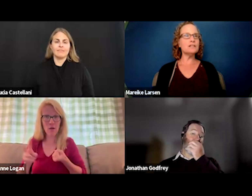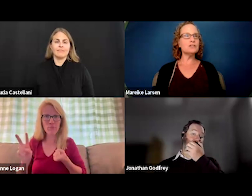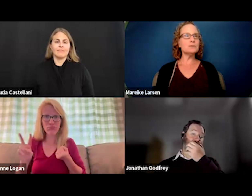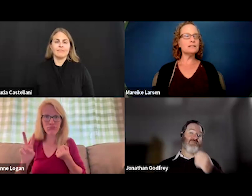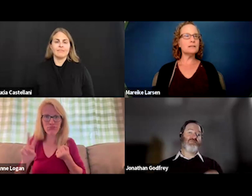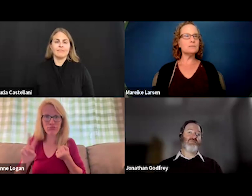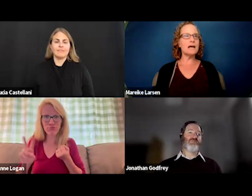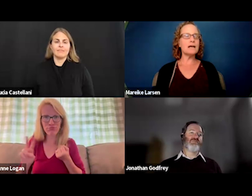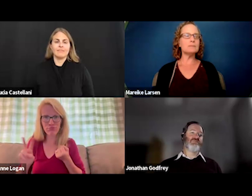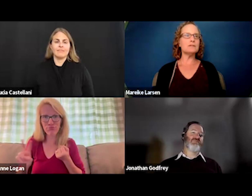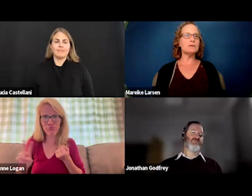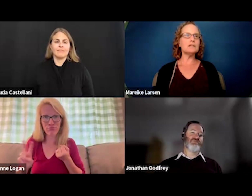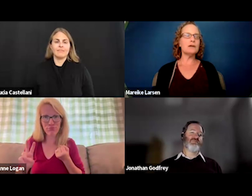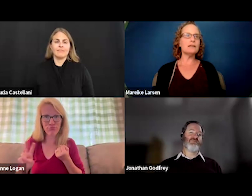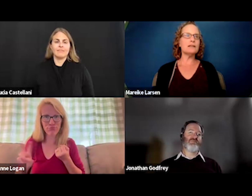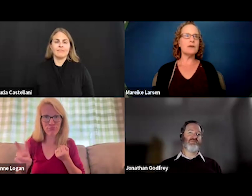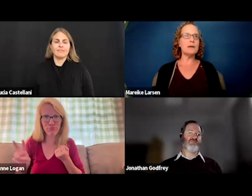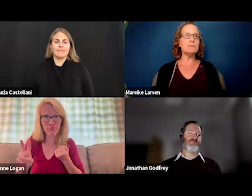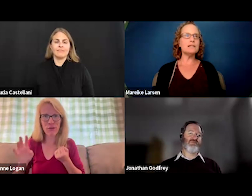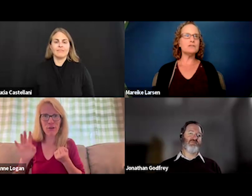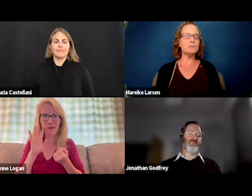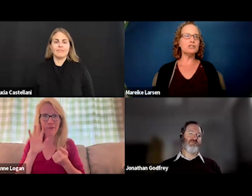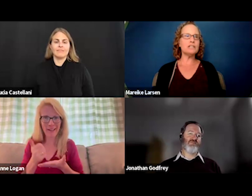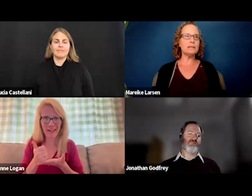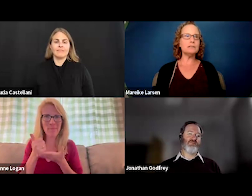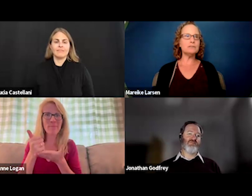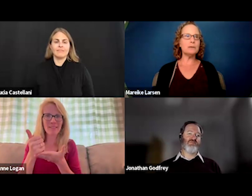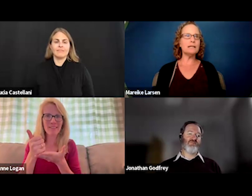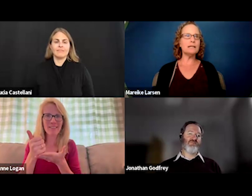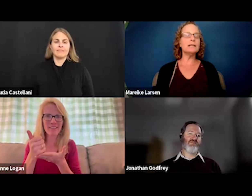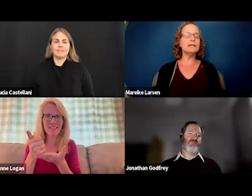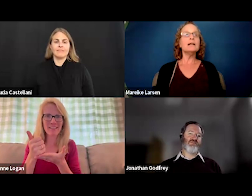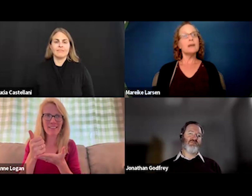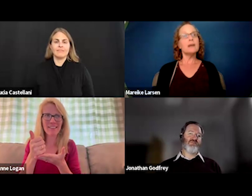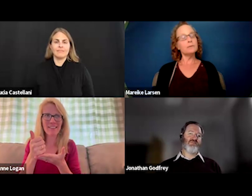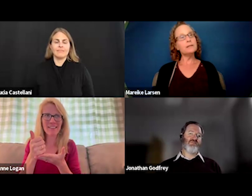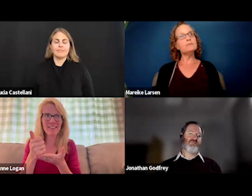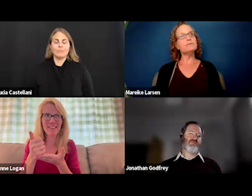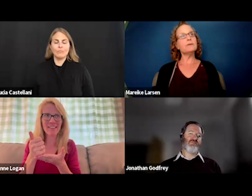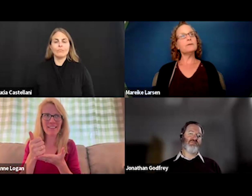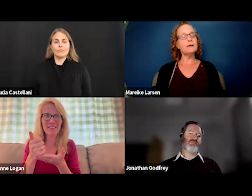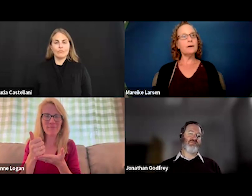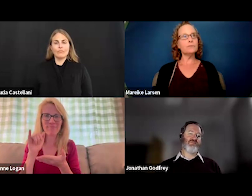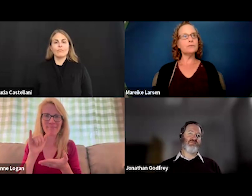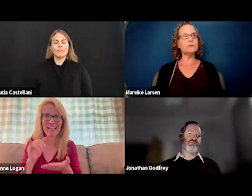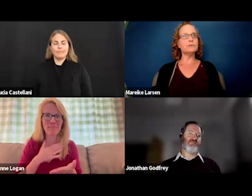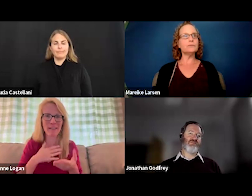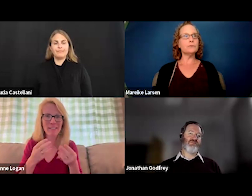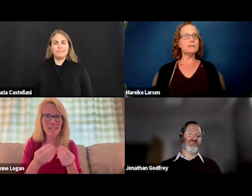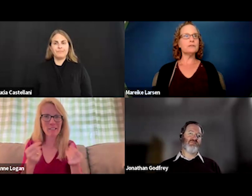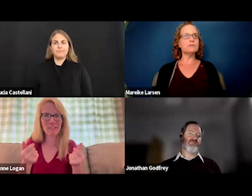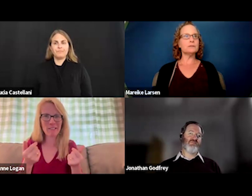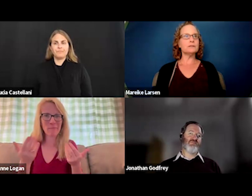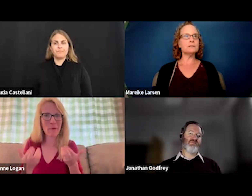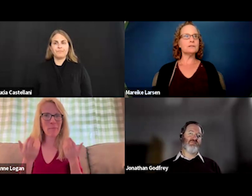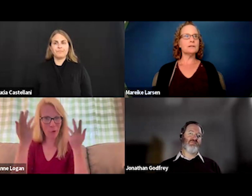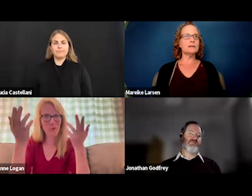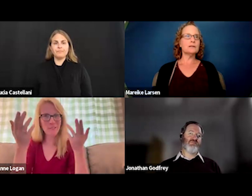that you get sometimes in a restaurant that vibrates when your table is ready. That would be very helpful for deaf students.